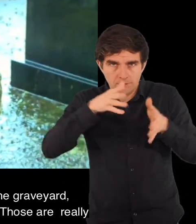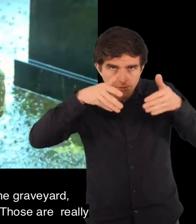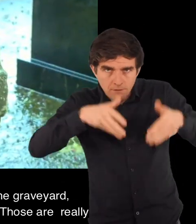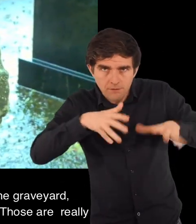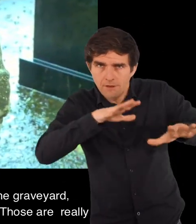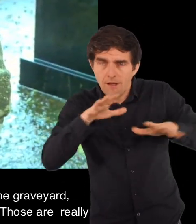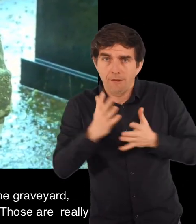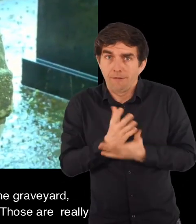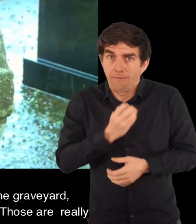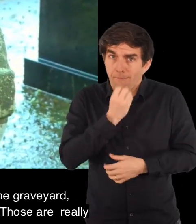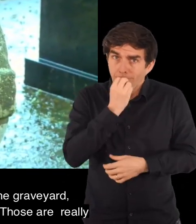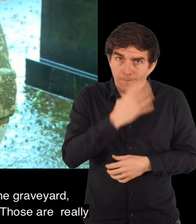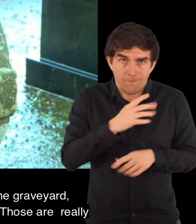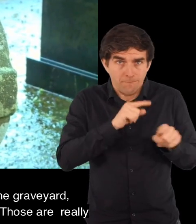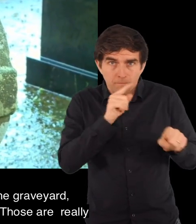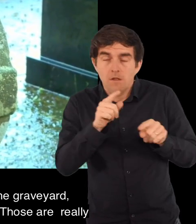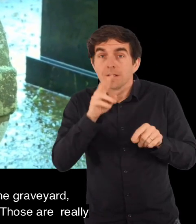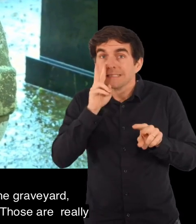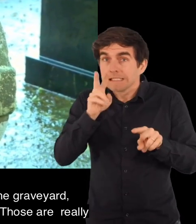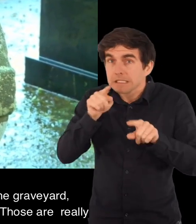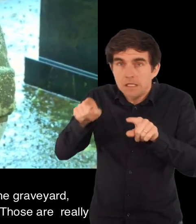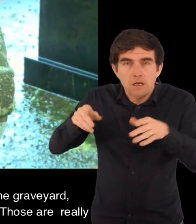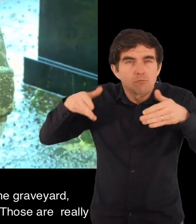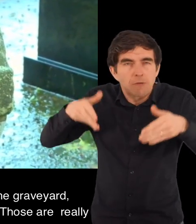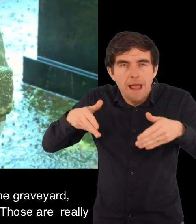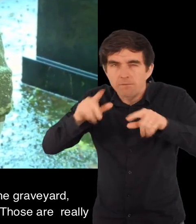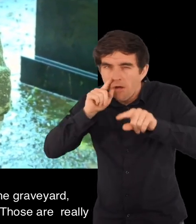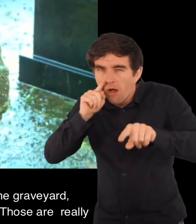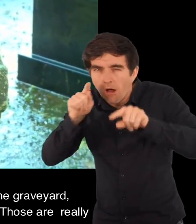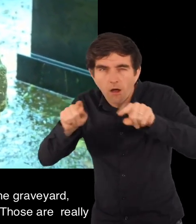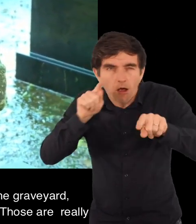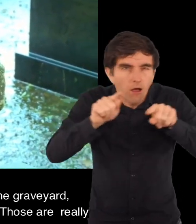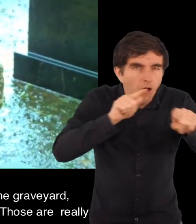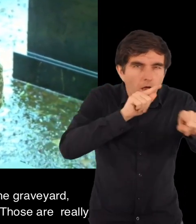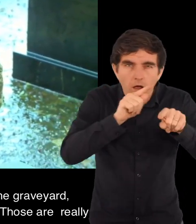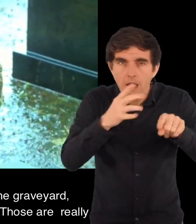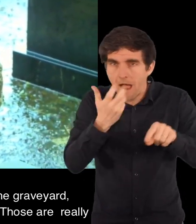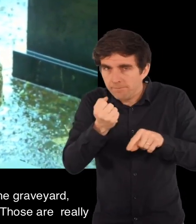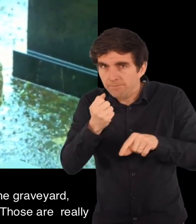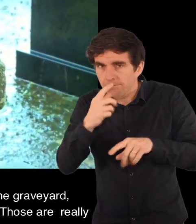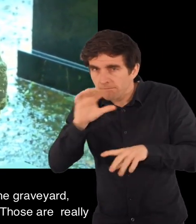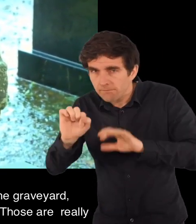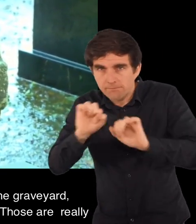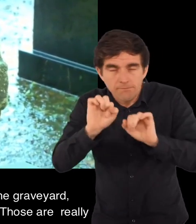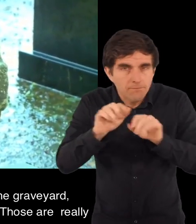You'll see those as we go around the graveyard, you to see those that have been here. Those are